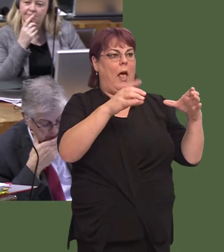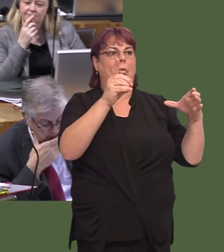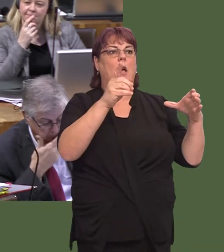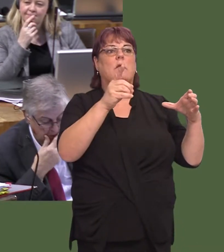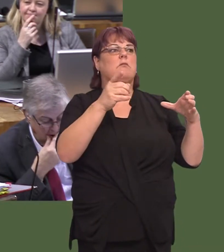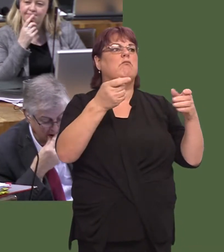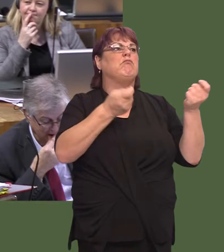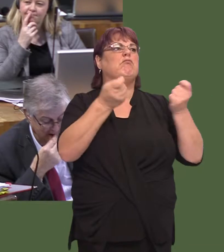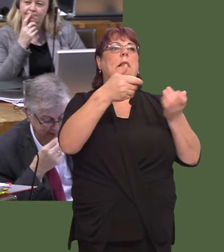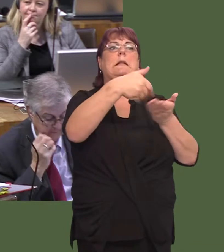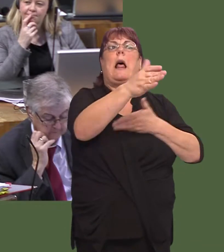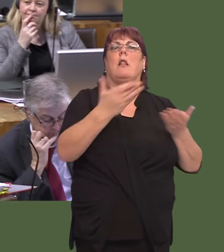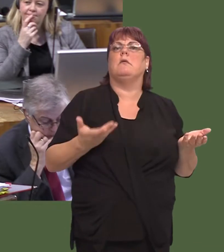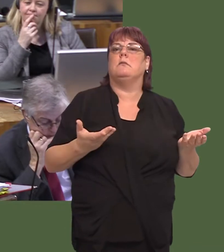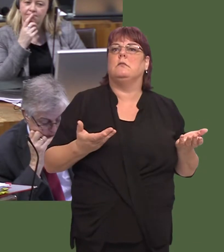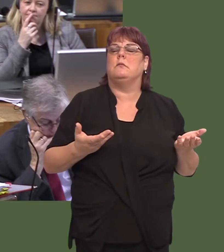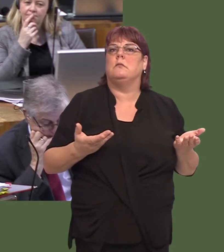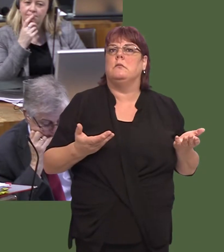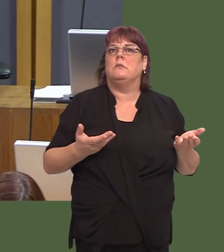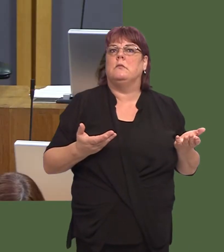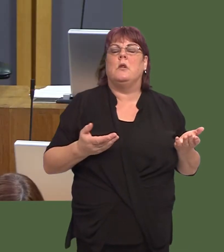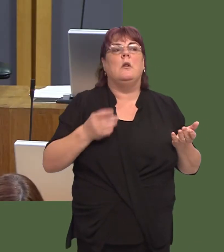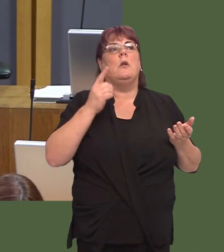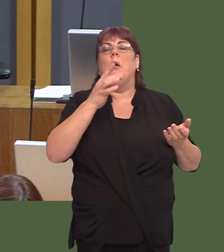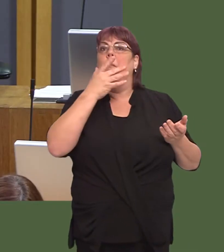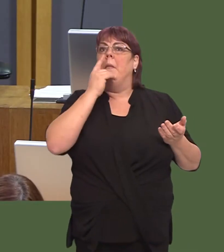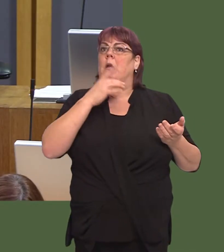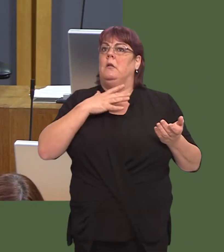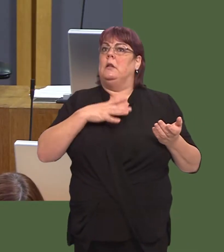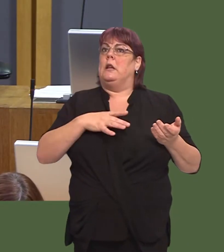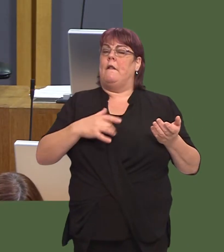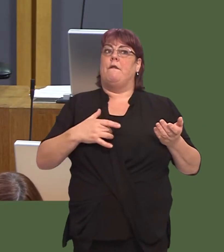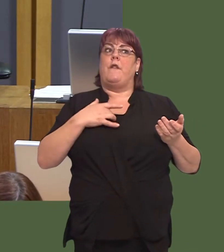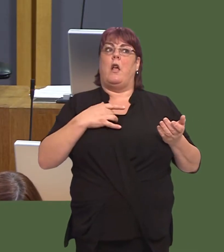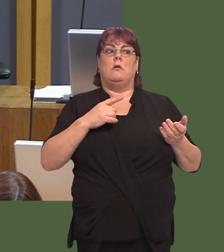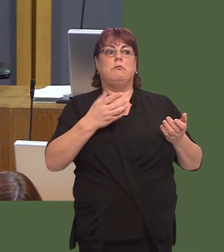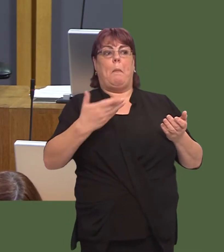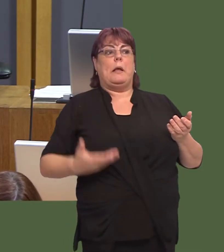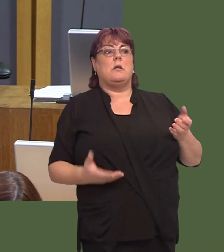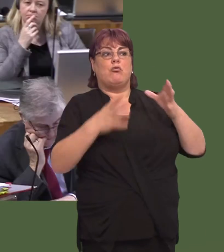So, we must ensure that more is done to ensure that people feel that they can grow those businesses so that they become larger.